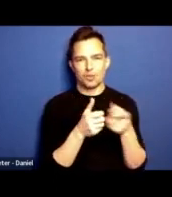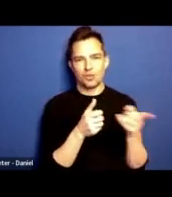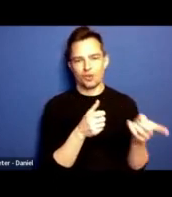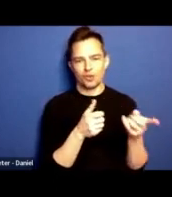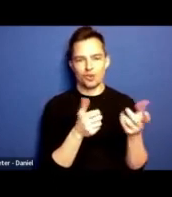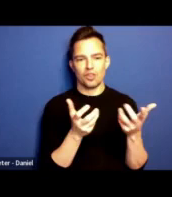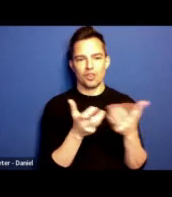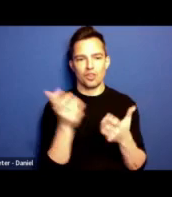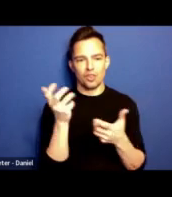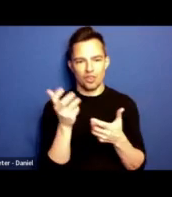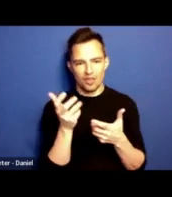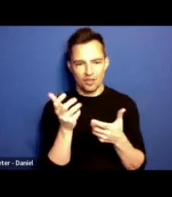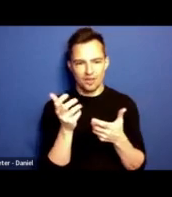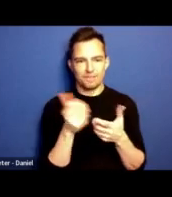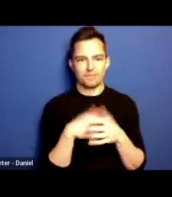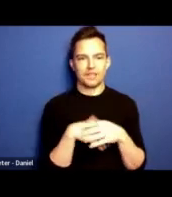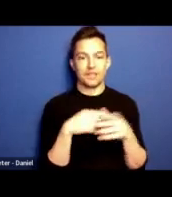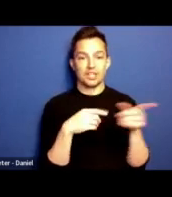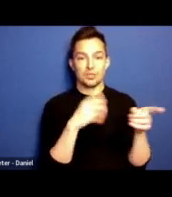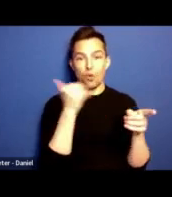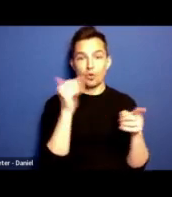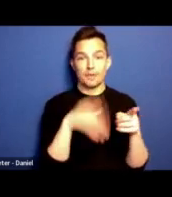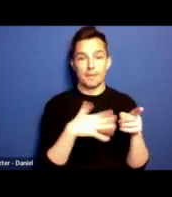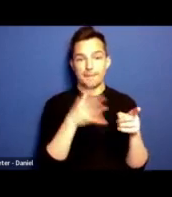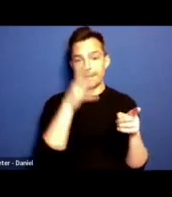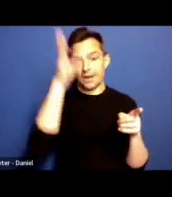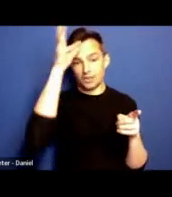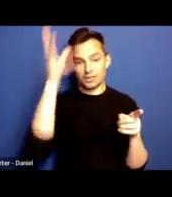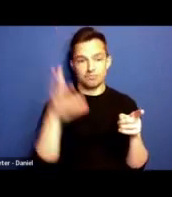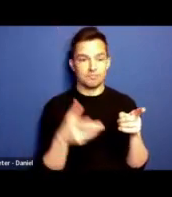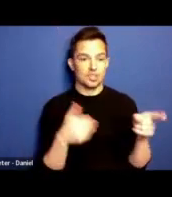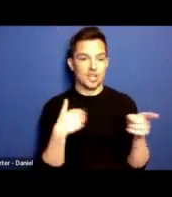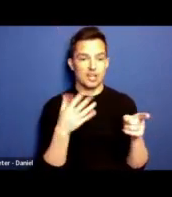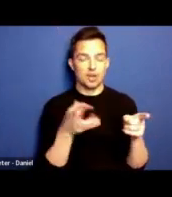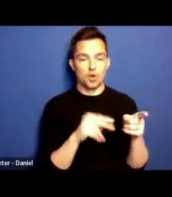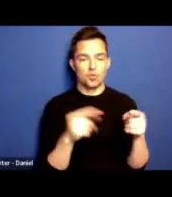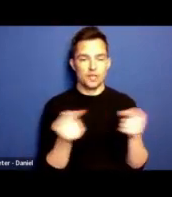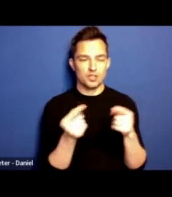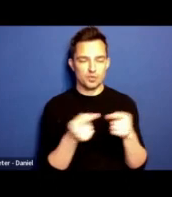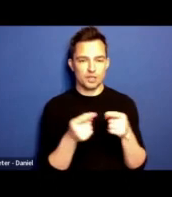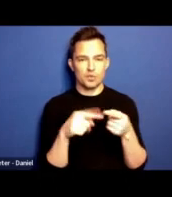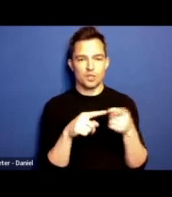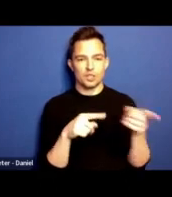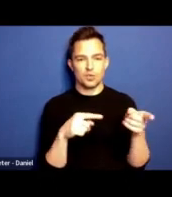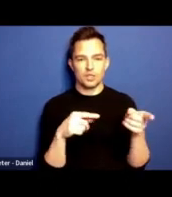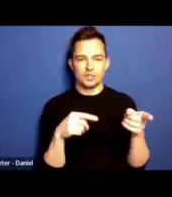was actually older than my parents. She had her injury, when she was very, was late in